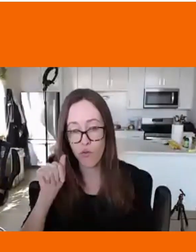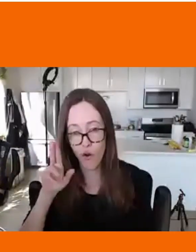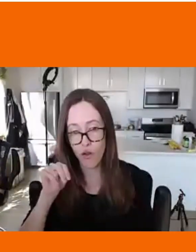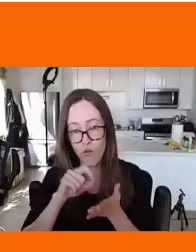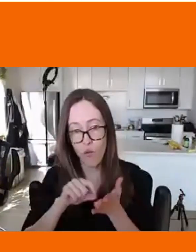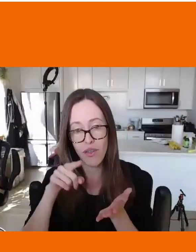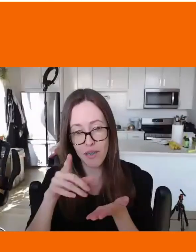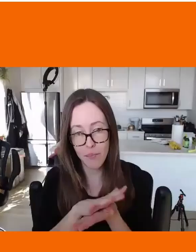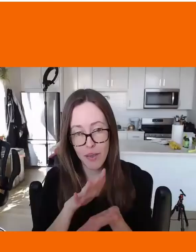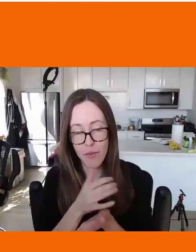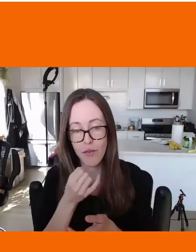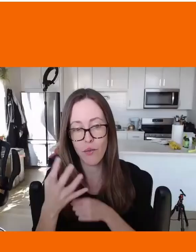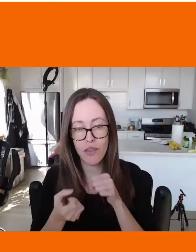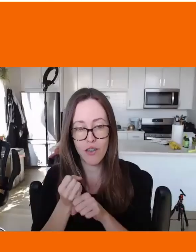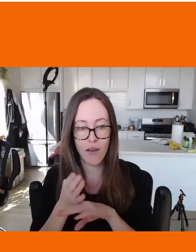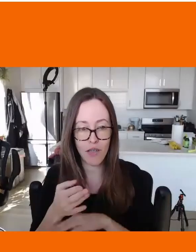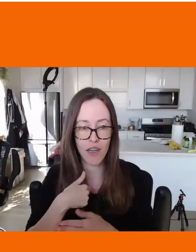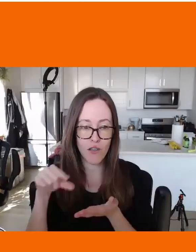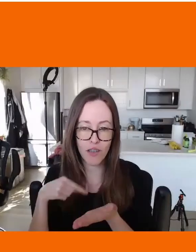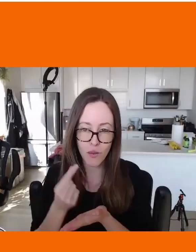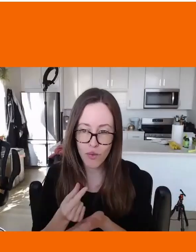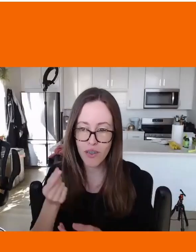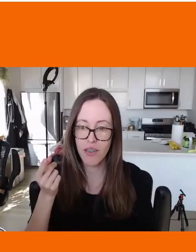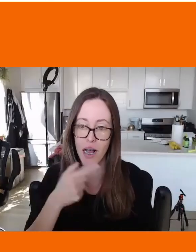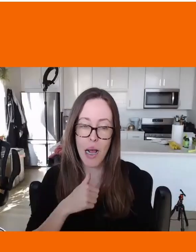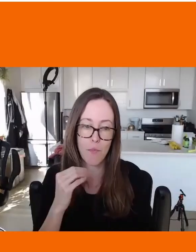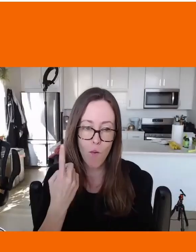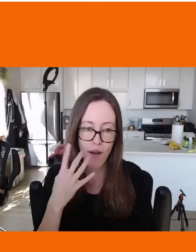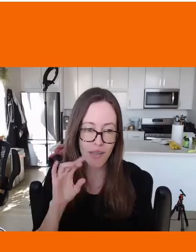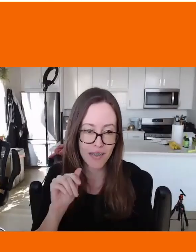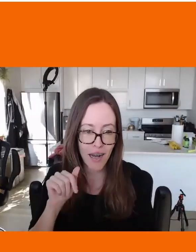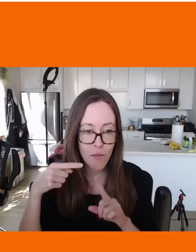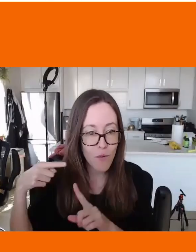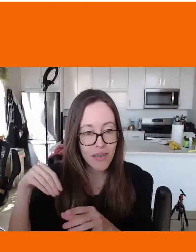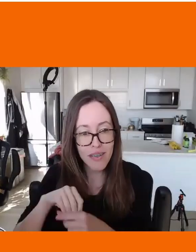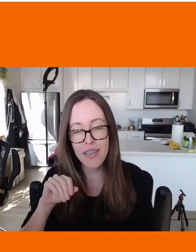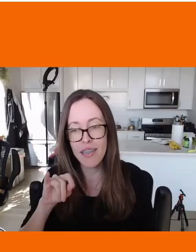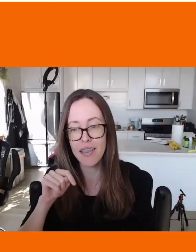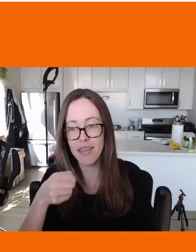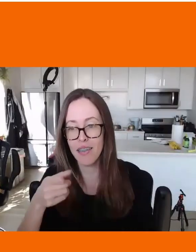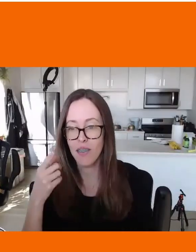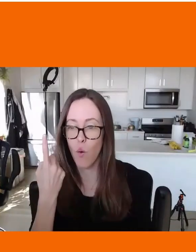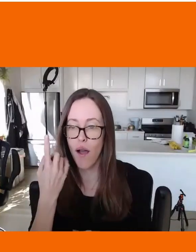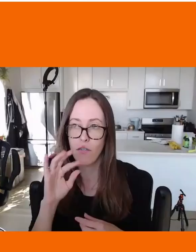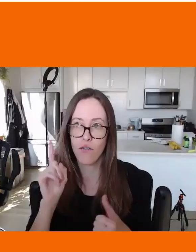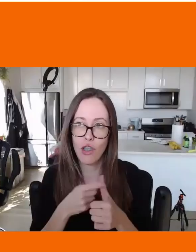So Dr. Braun co-wrote this paper a few years after I graduated. And I am one of the data points mentioned in the article.